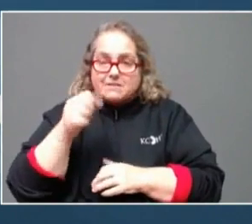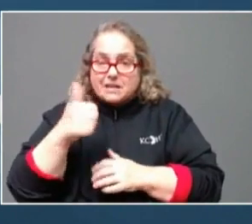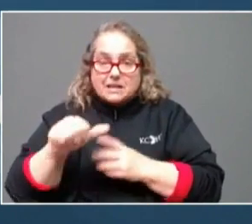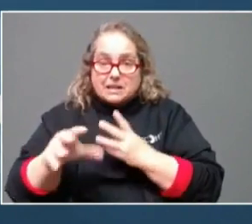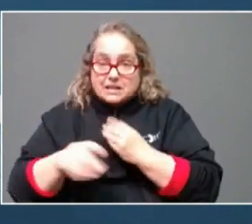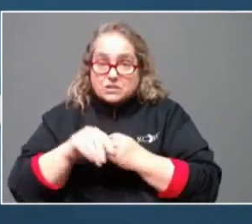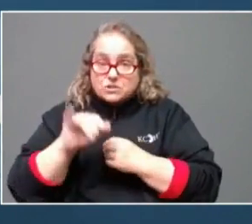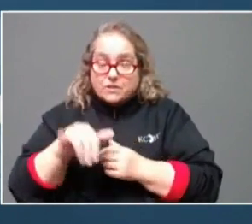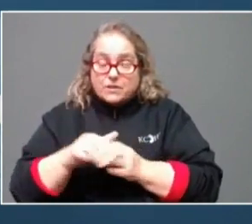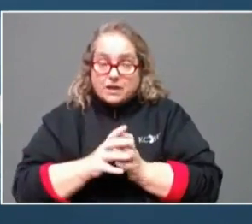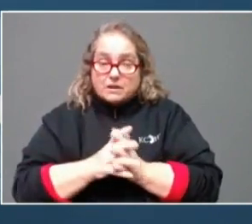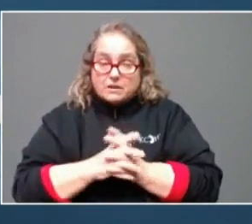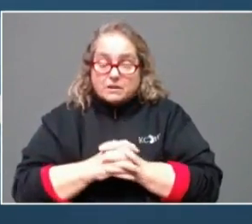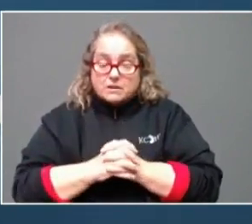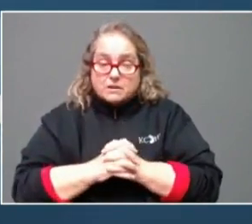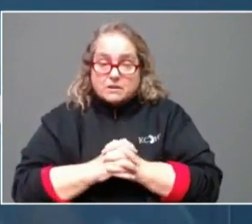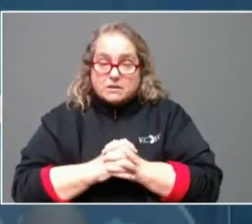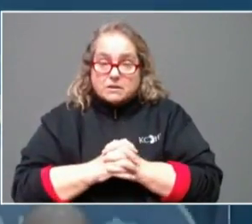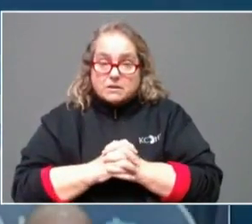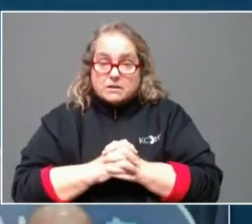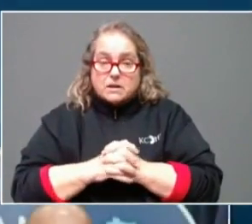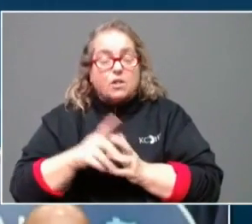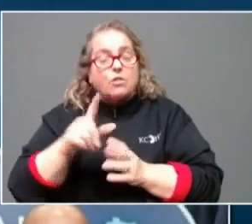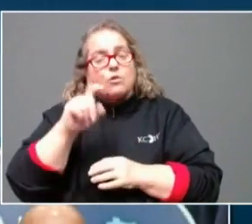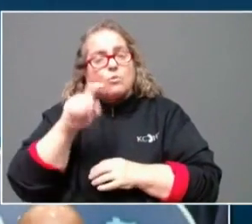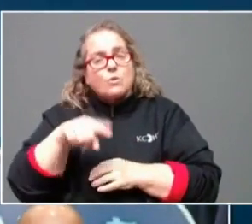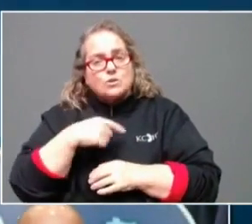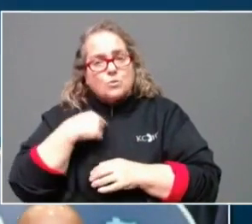Well just that the question about, we mentioned three facilities that told us